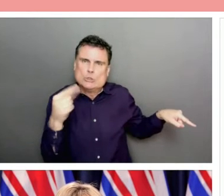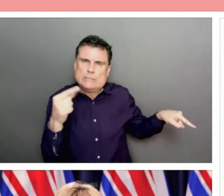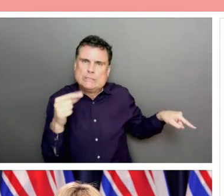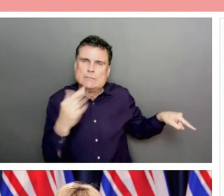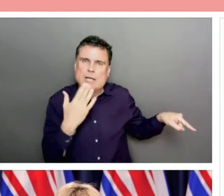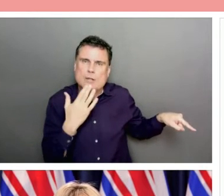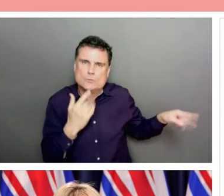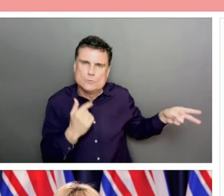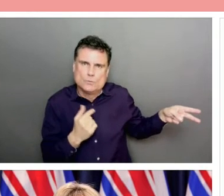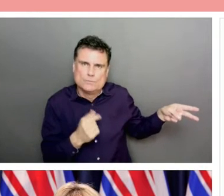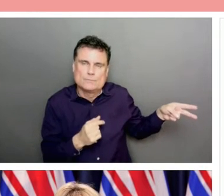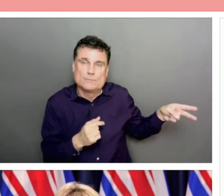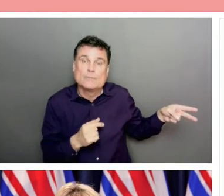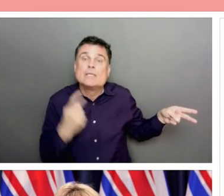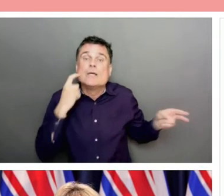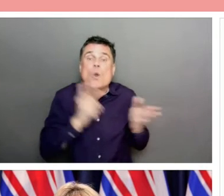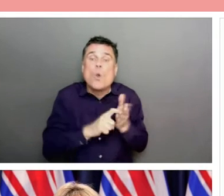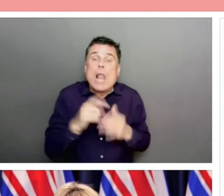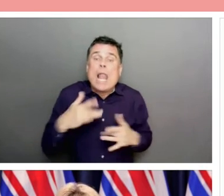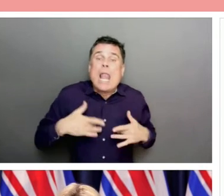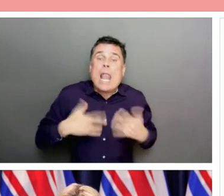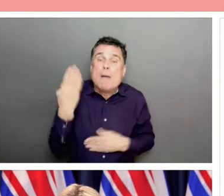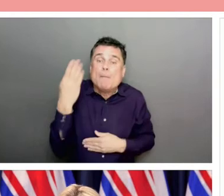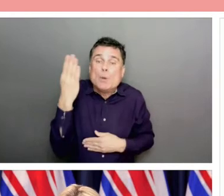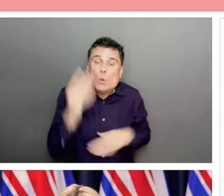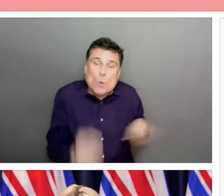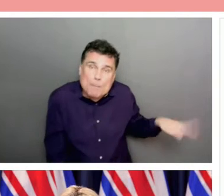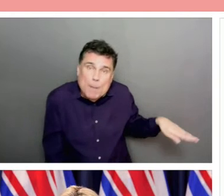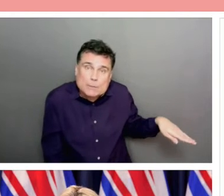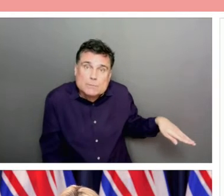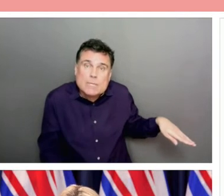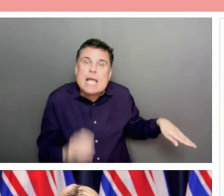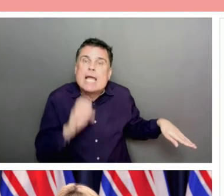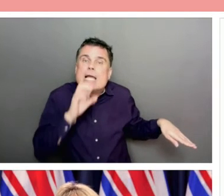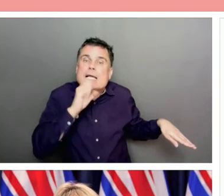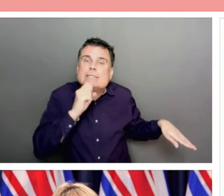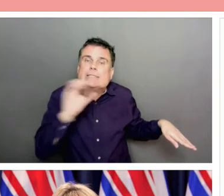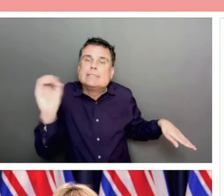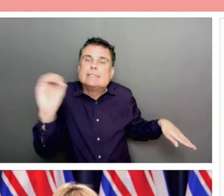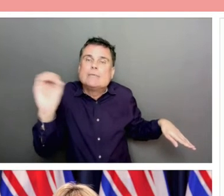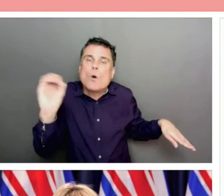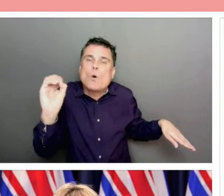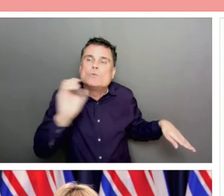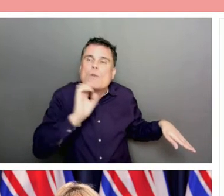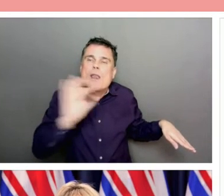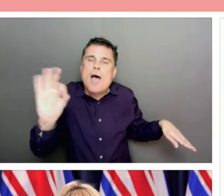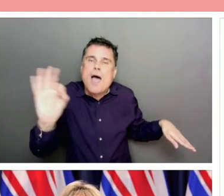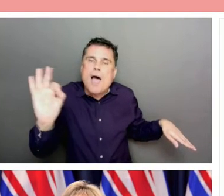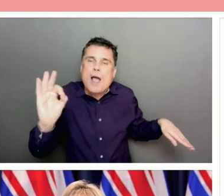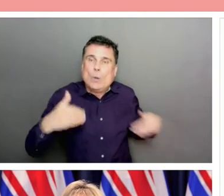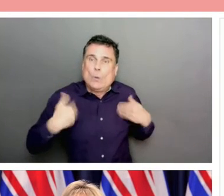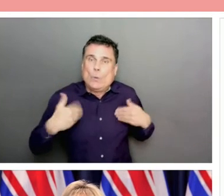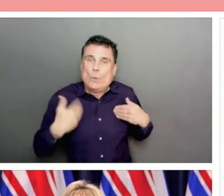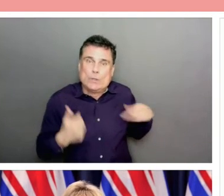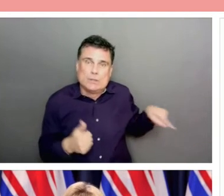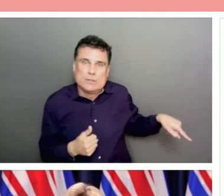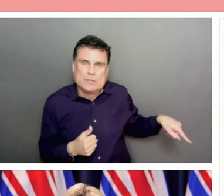As we can see, those still represent a smaller proportion of cases overall, and they follow the same